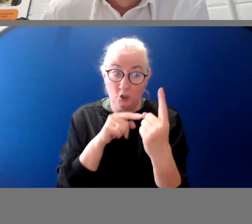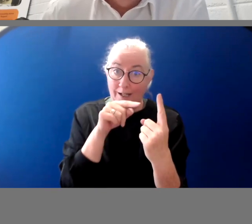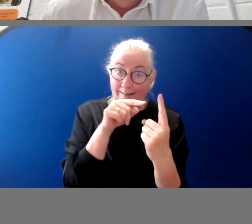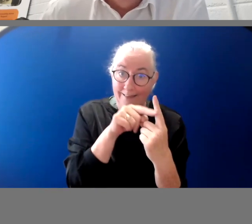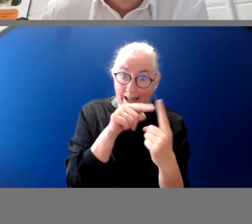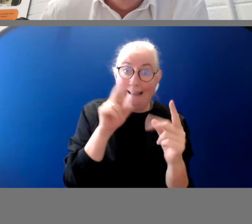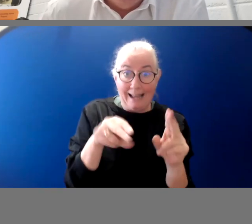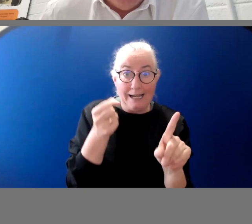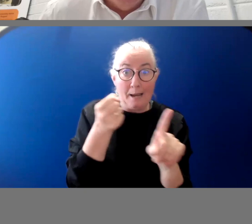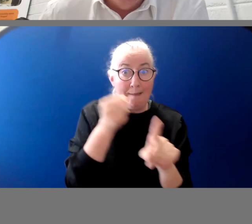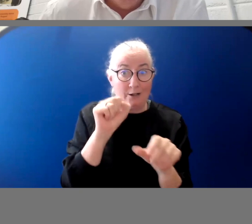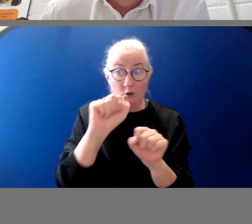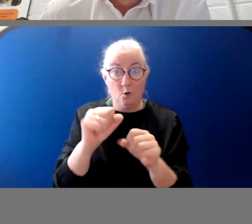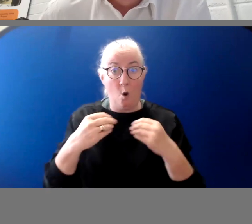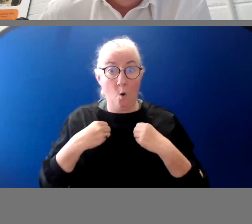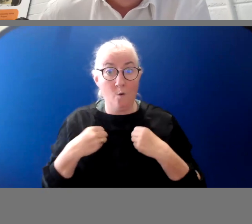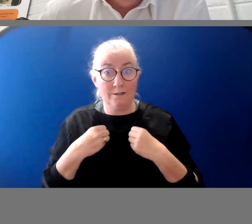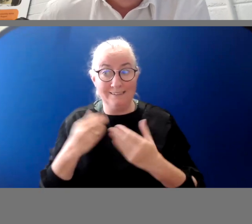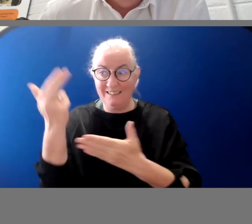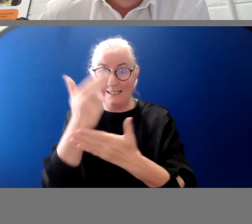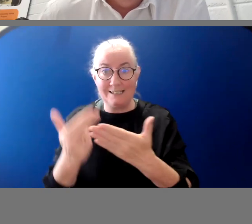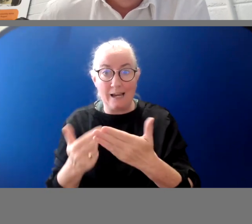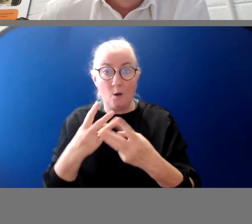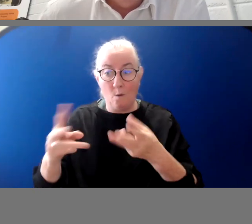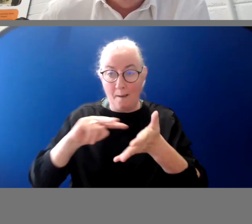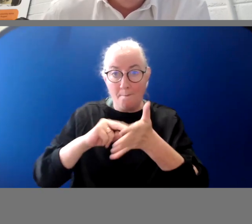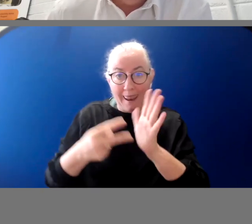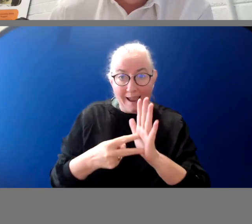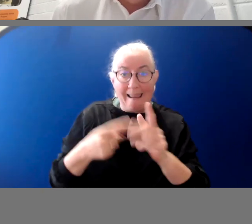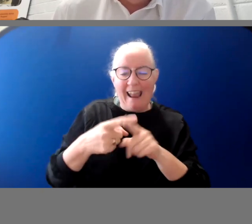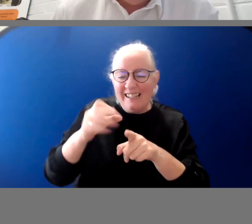your overall design at planning stage but also at detail design stage so how you design your foot